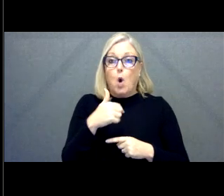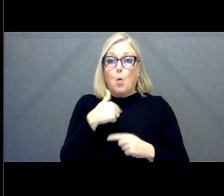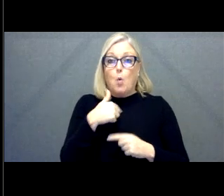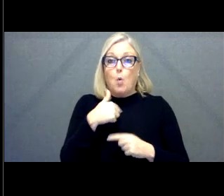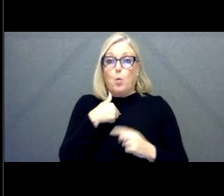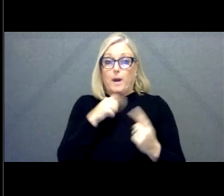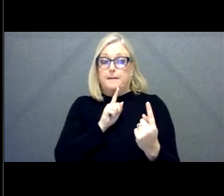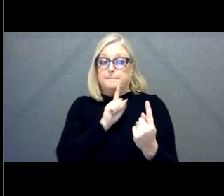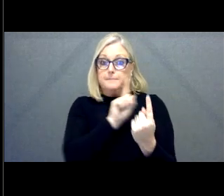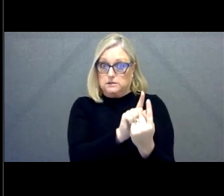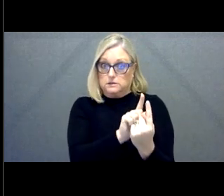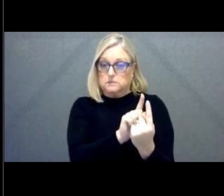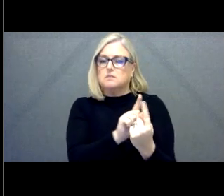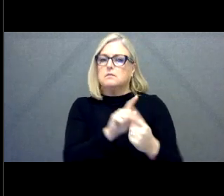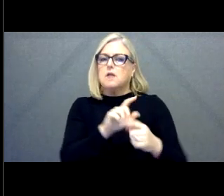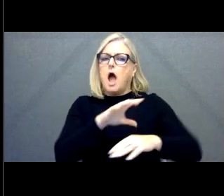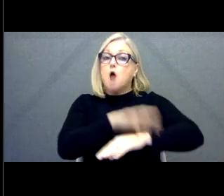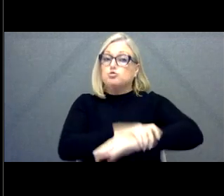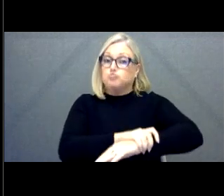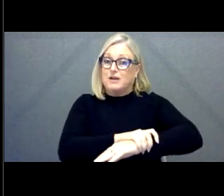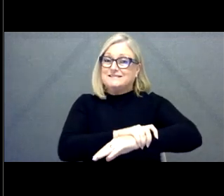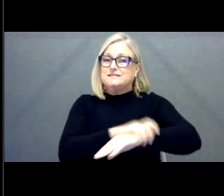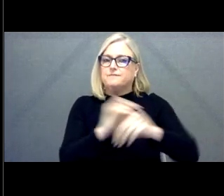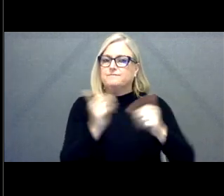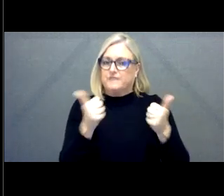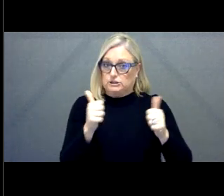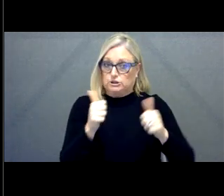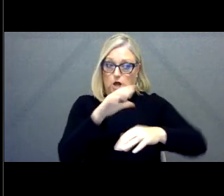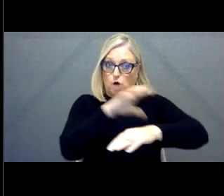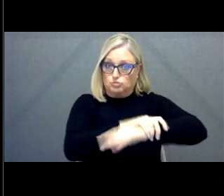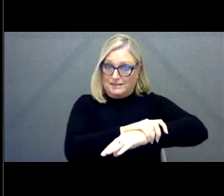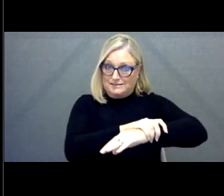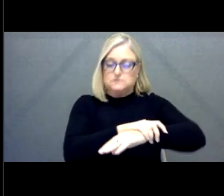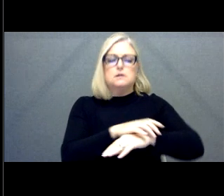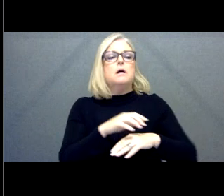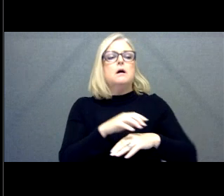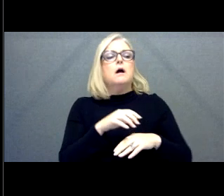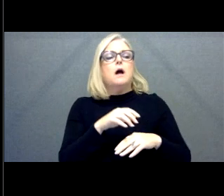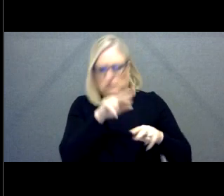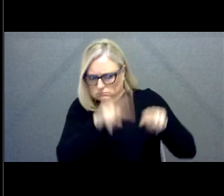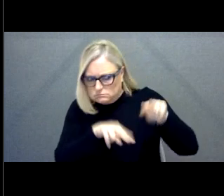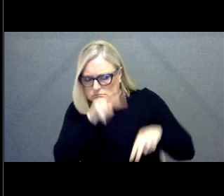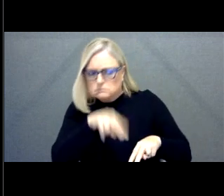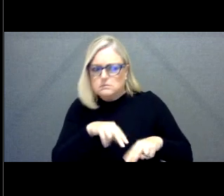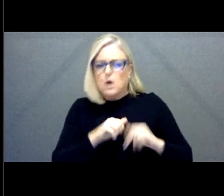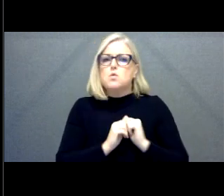arrest phase uh do identify as having needs that uh would lead to the Court Link program they might